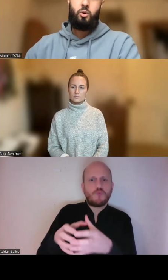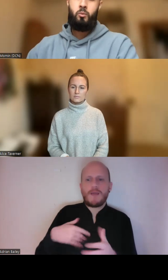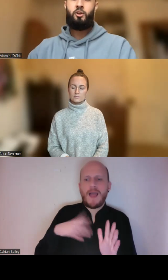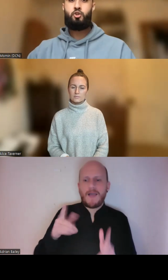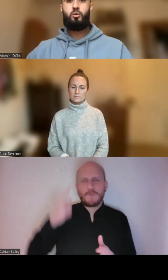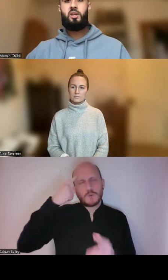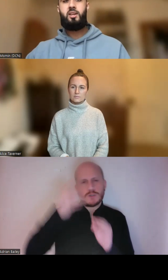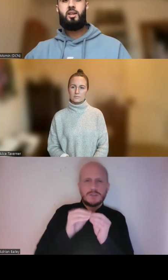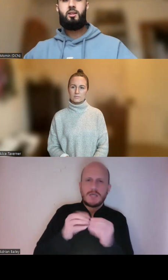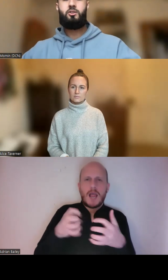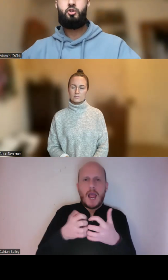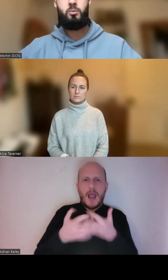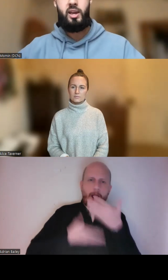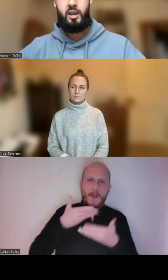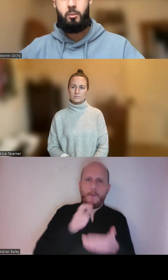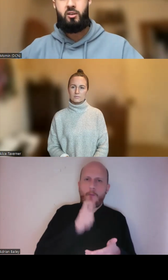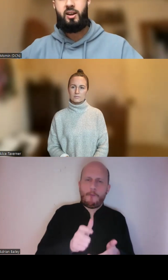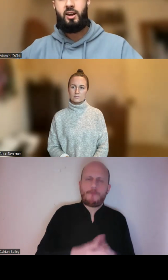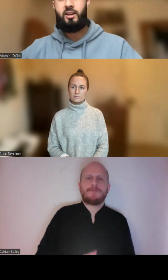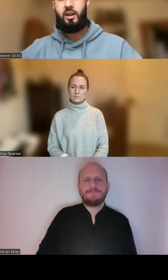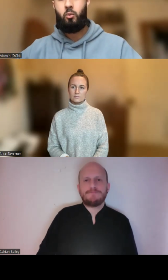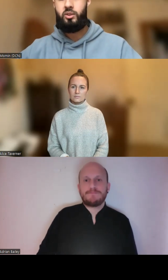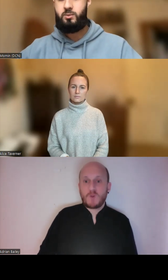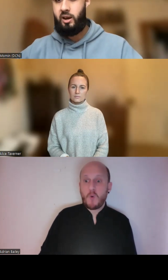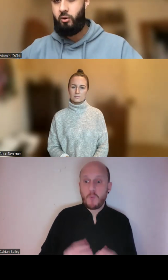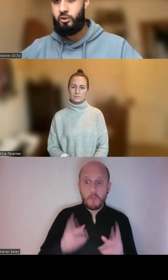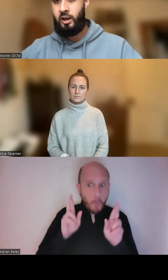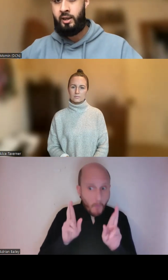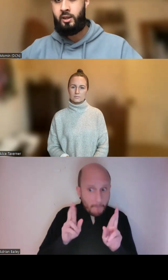Hopefully, you should be you should be getting a bit of an idea what these platforms are like,